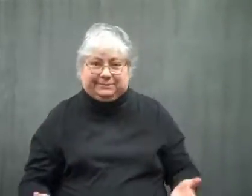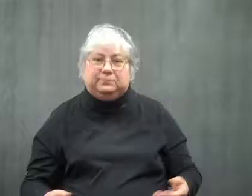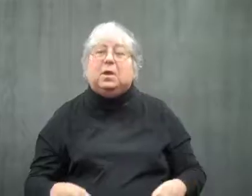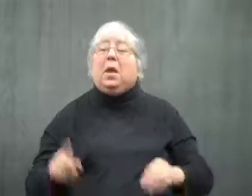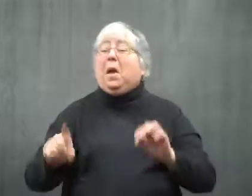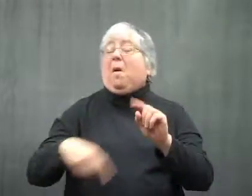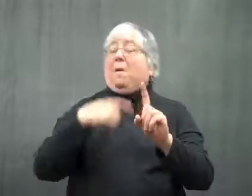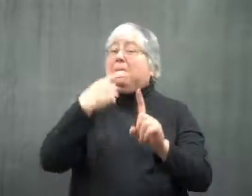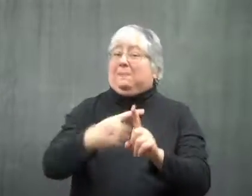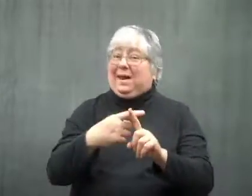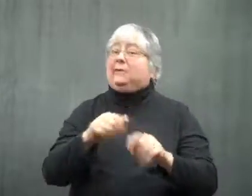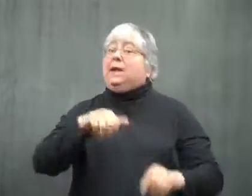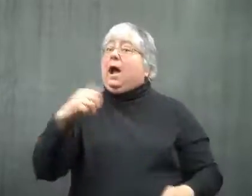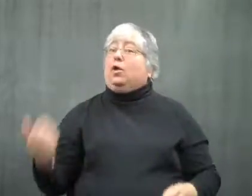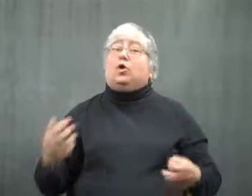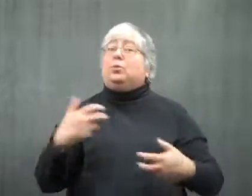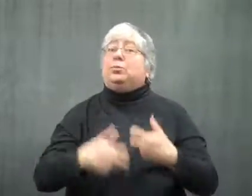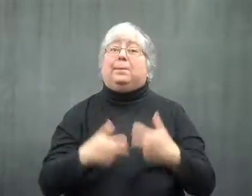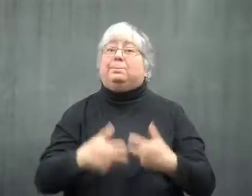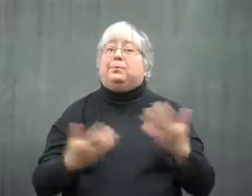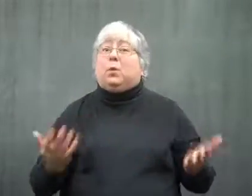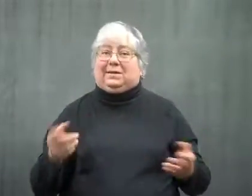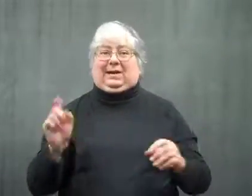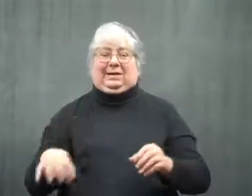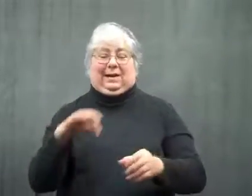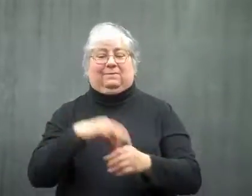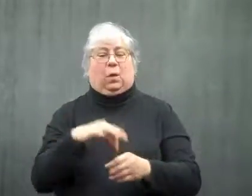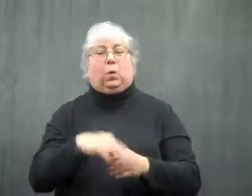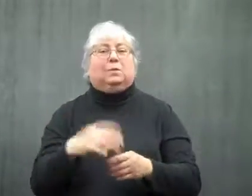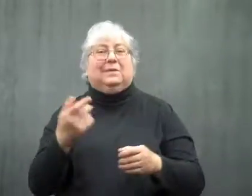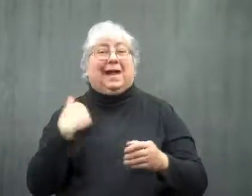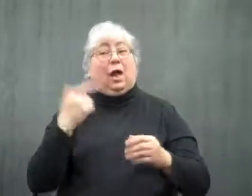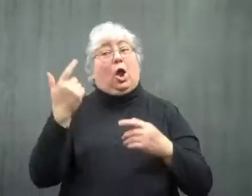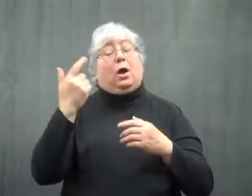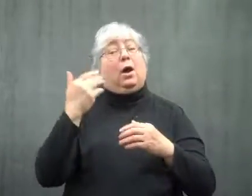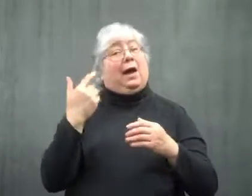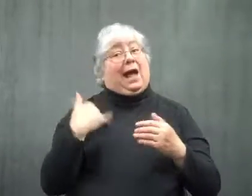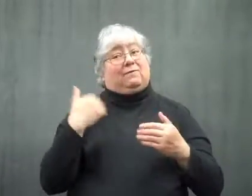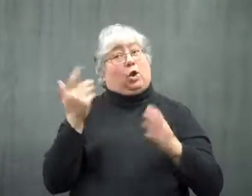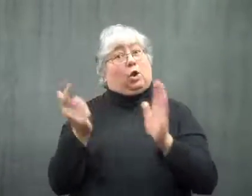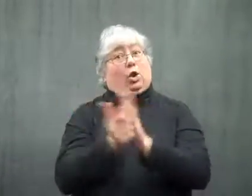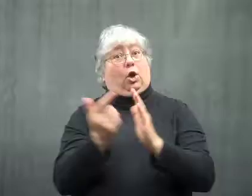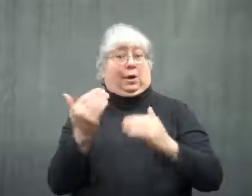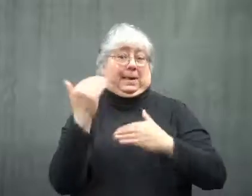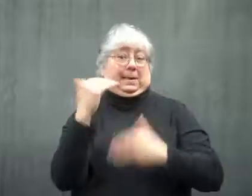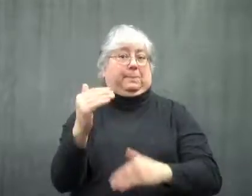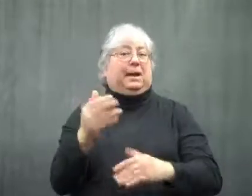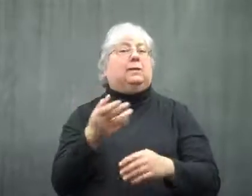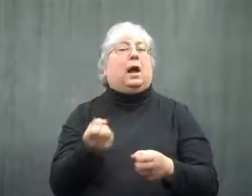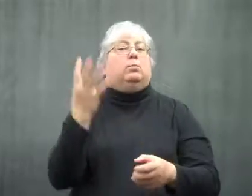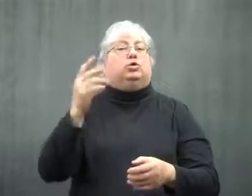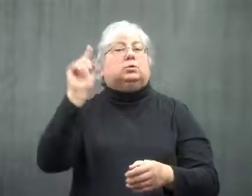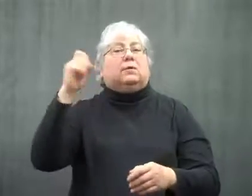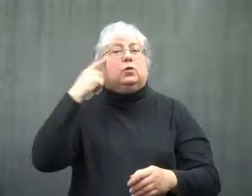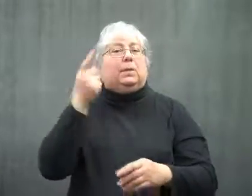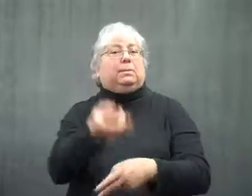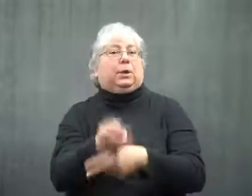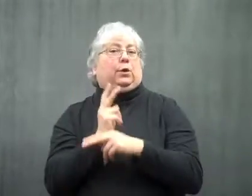Another problem is that there needs to be a vote on the law that limits the government's debt.